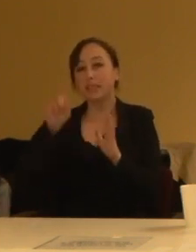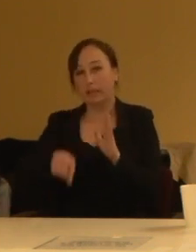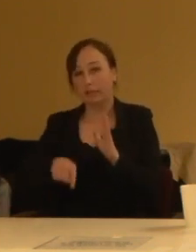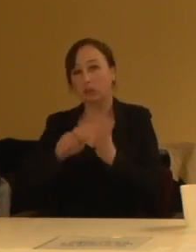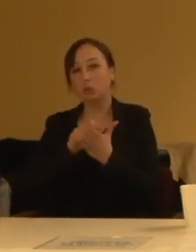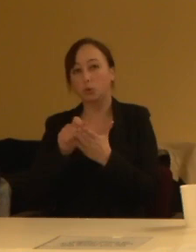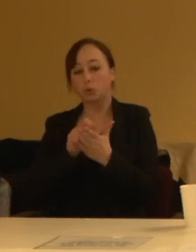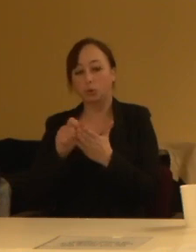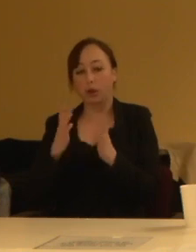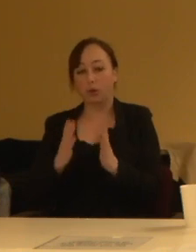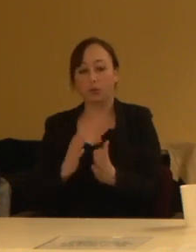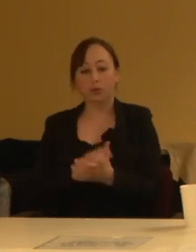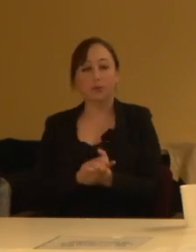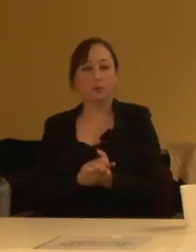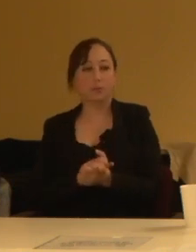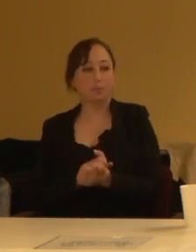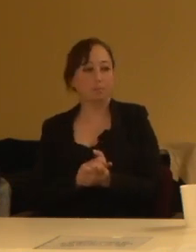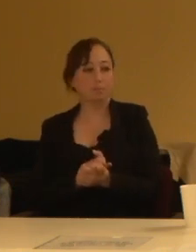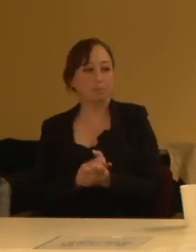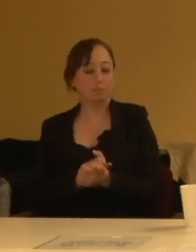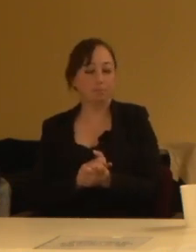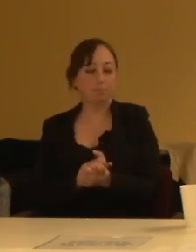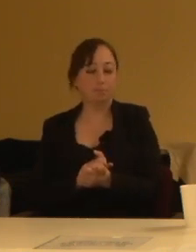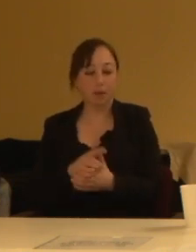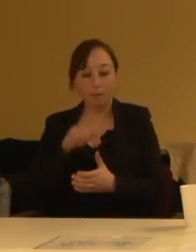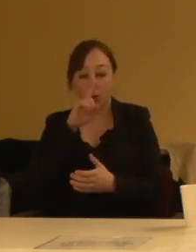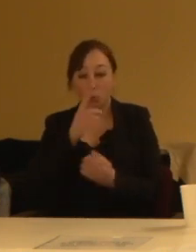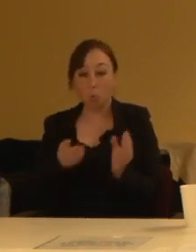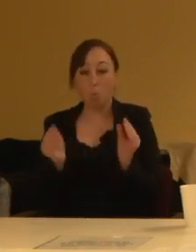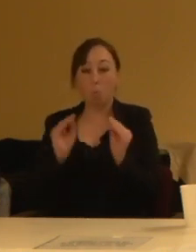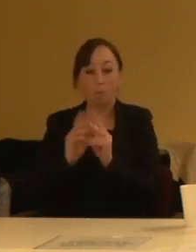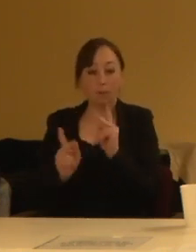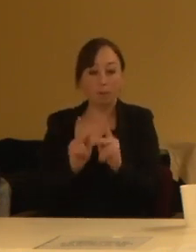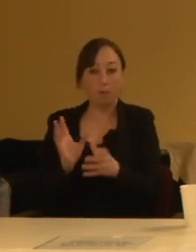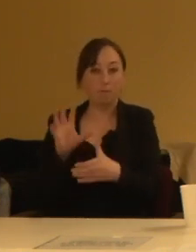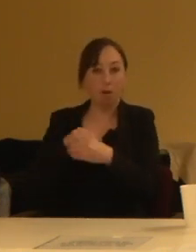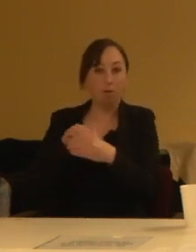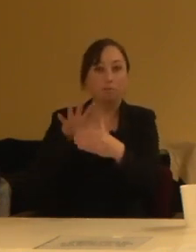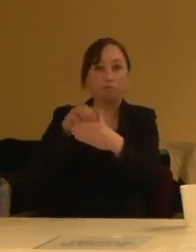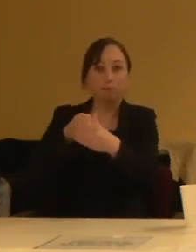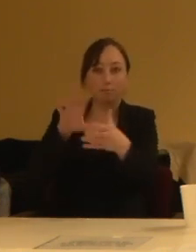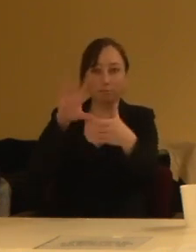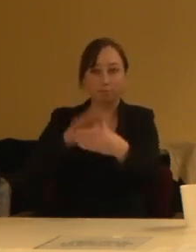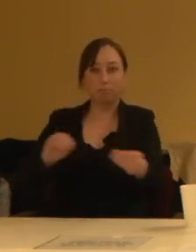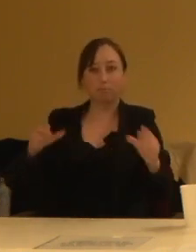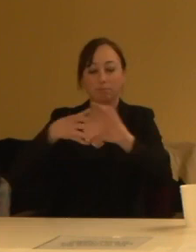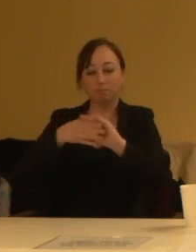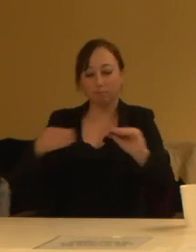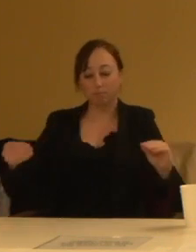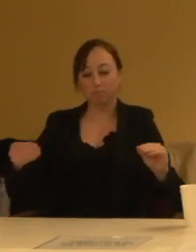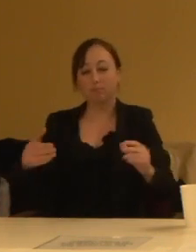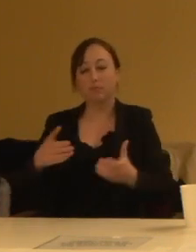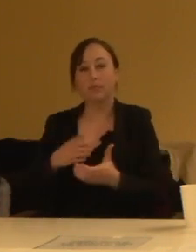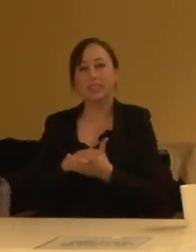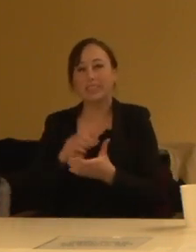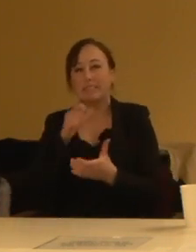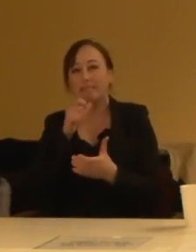just to keep that pool growing and to tell those stories. And it's a kind of an underrepresented group within the